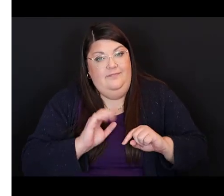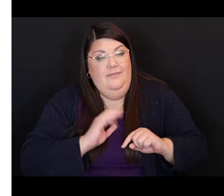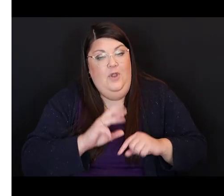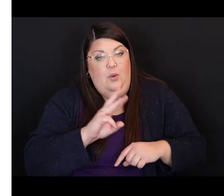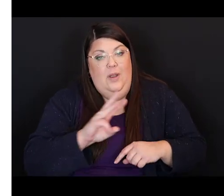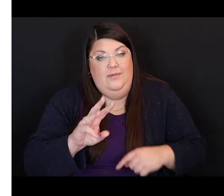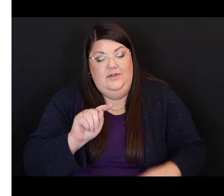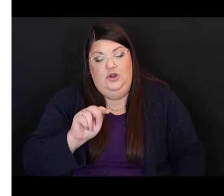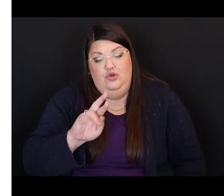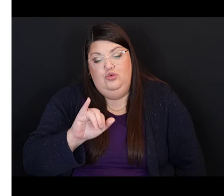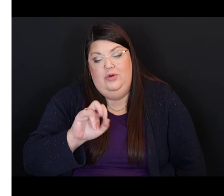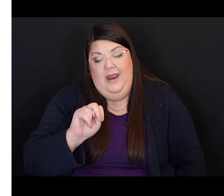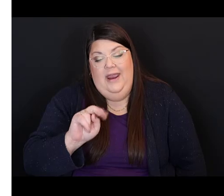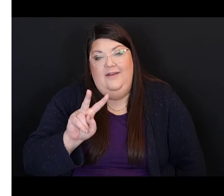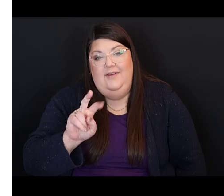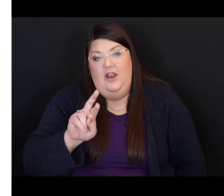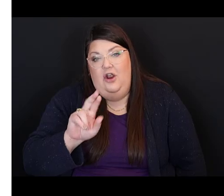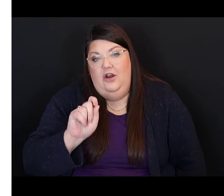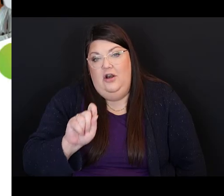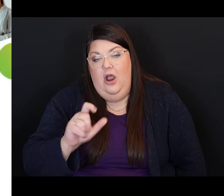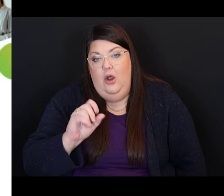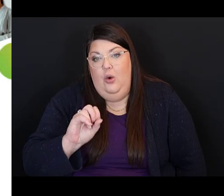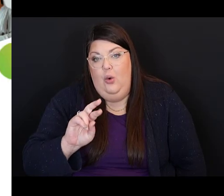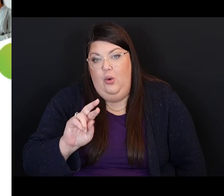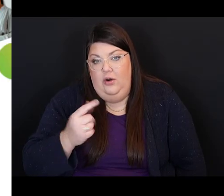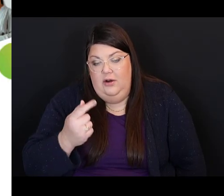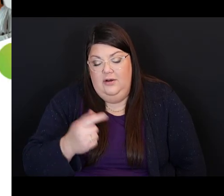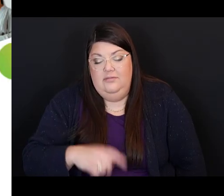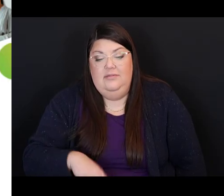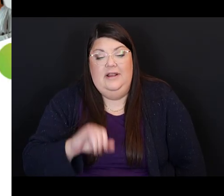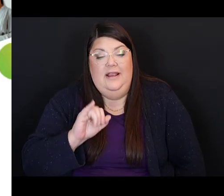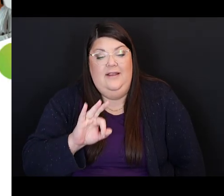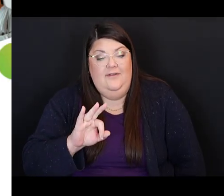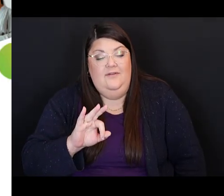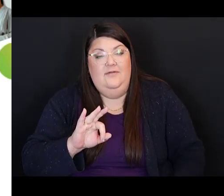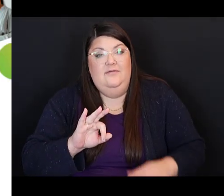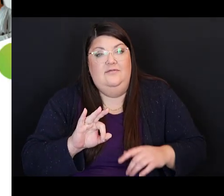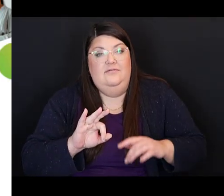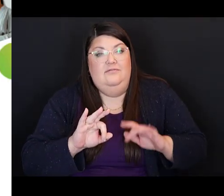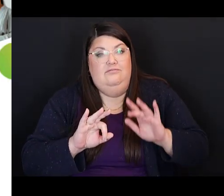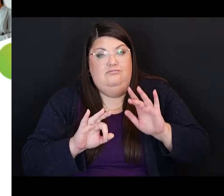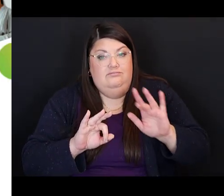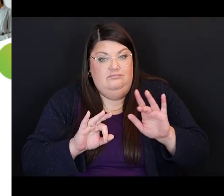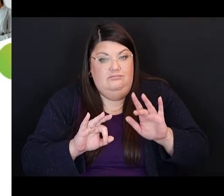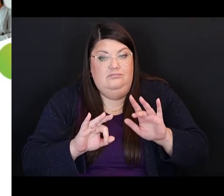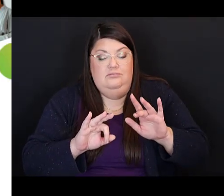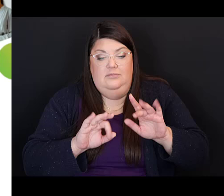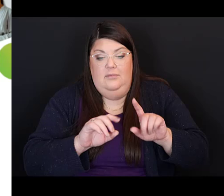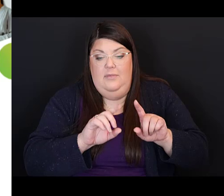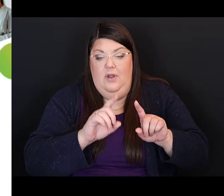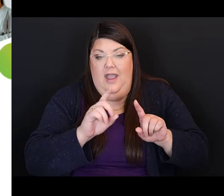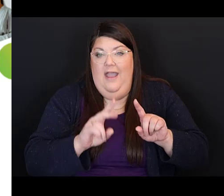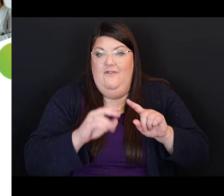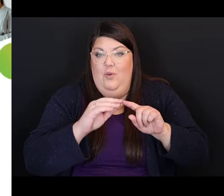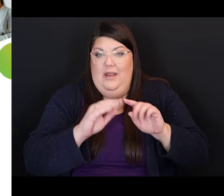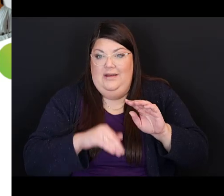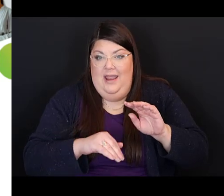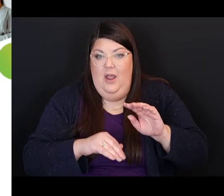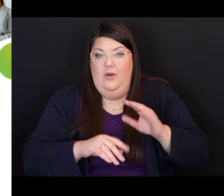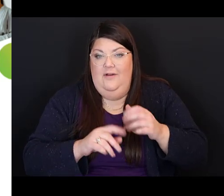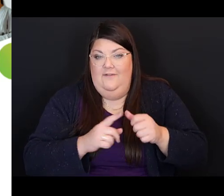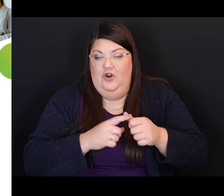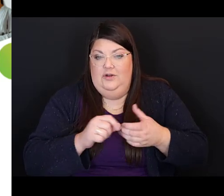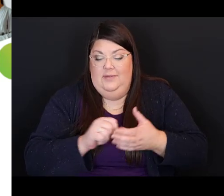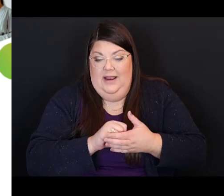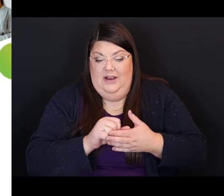website at trainvr.org, if you work your way about halfway down the landing page there's a link that